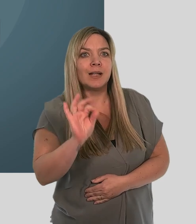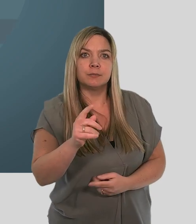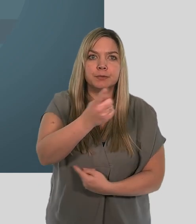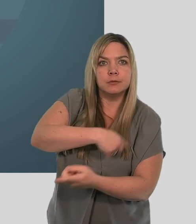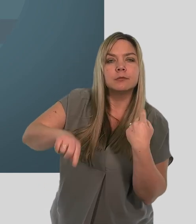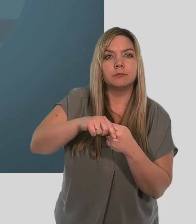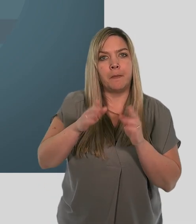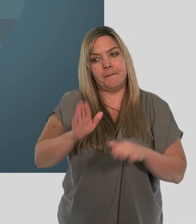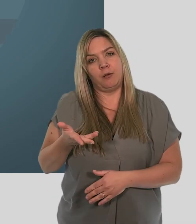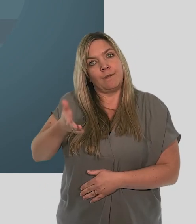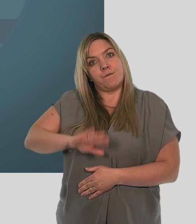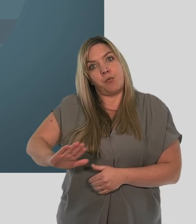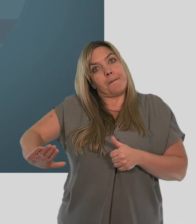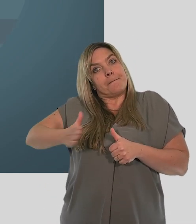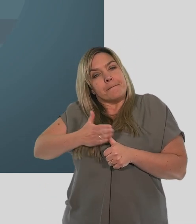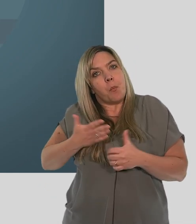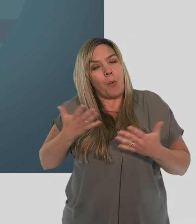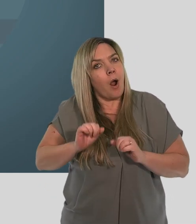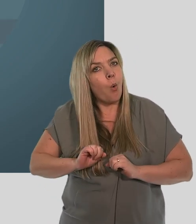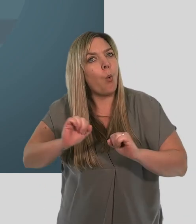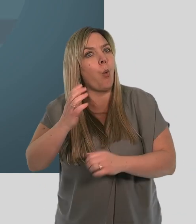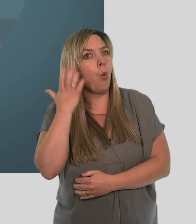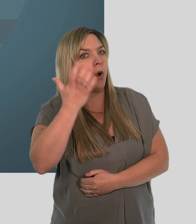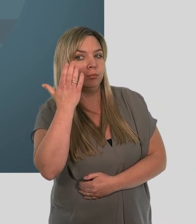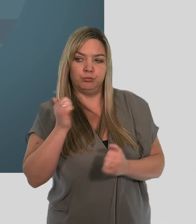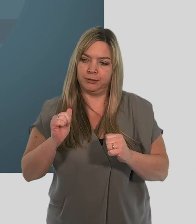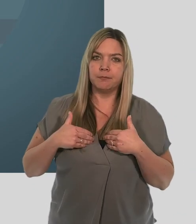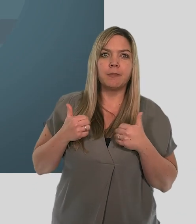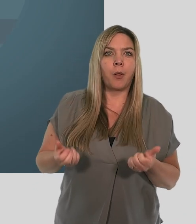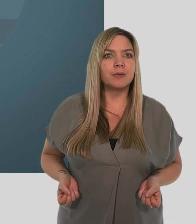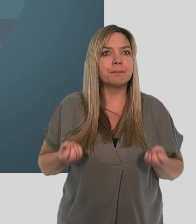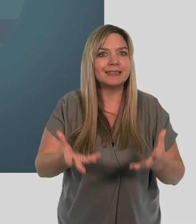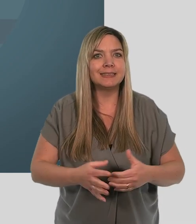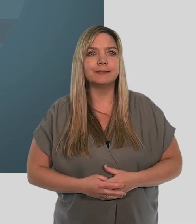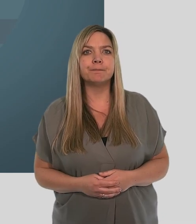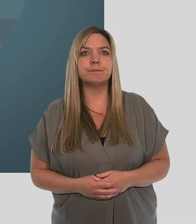and an additional 2% of GDP in lower-middle-income counties.